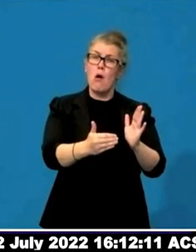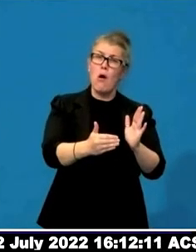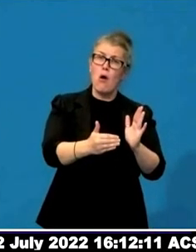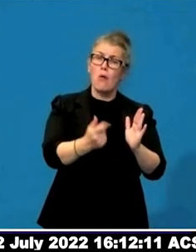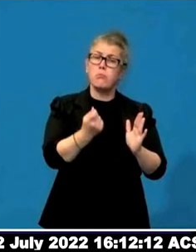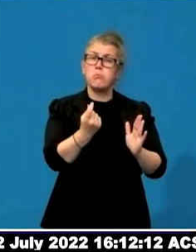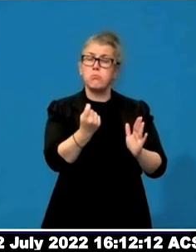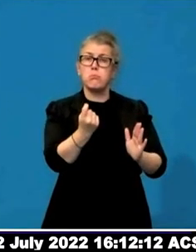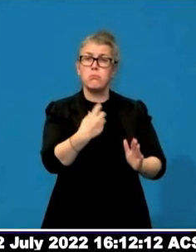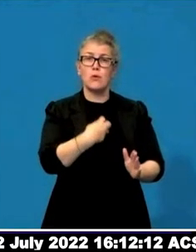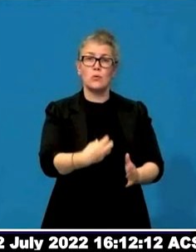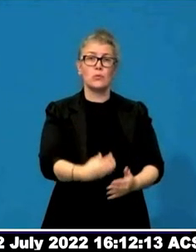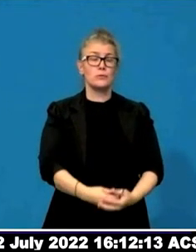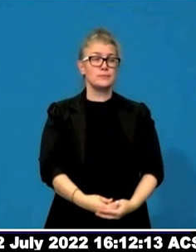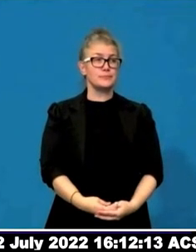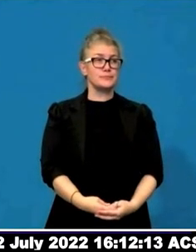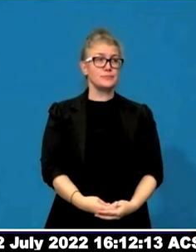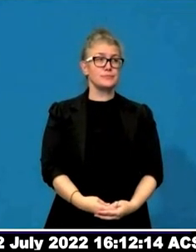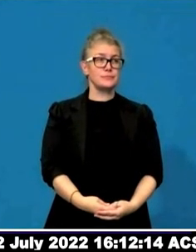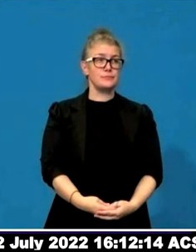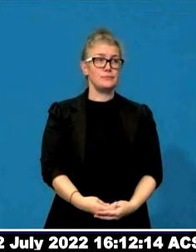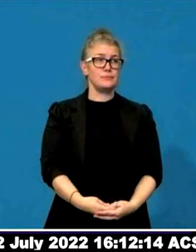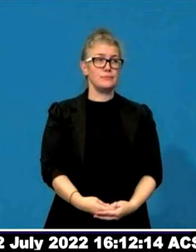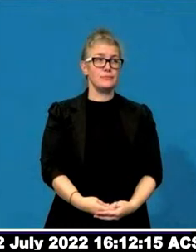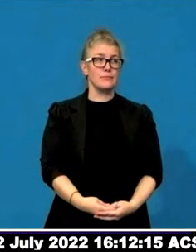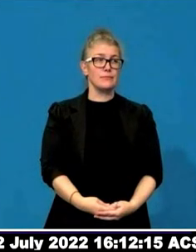So what Mum - what Mum is saying that back then they didn't have